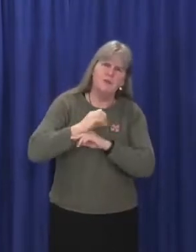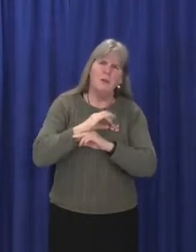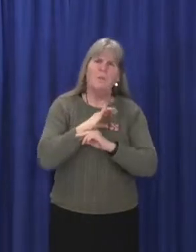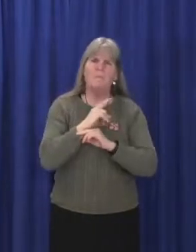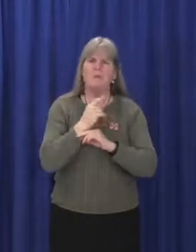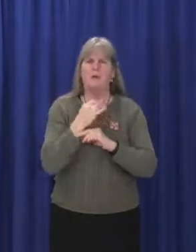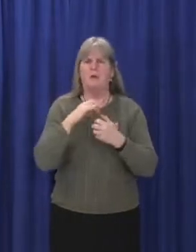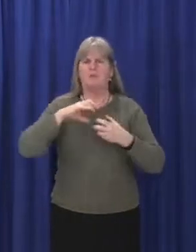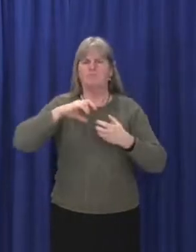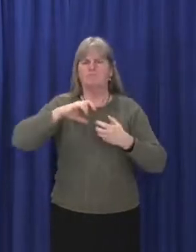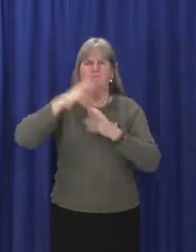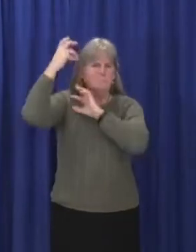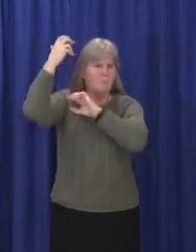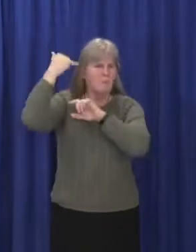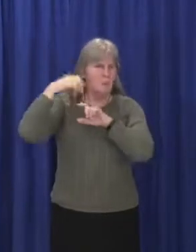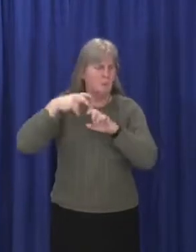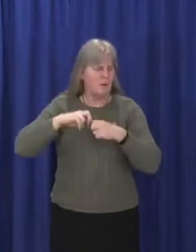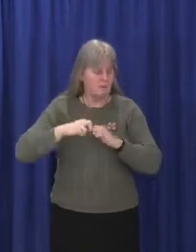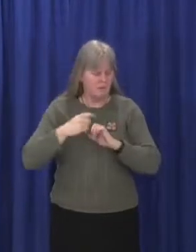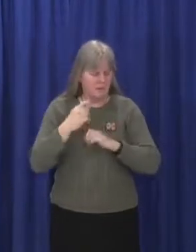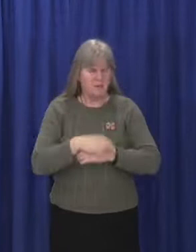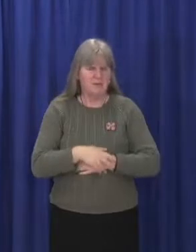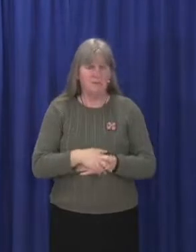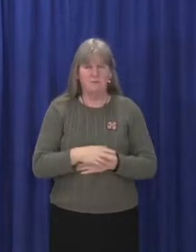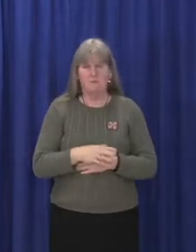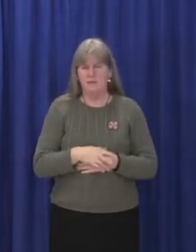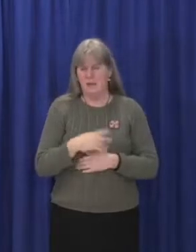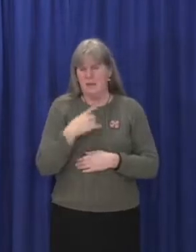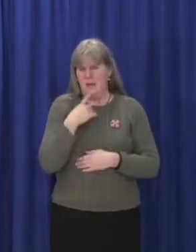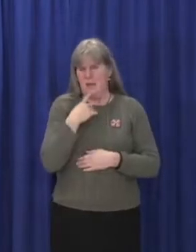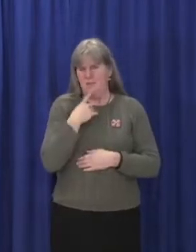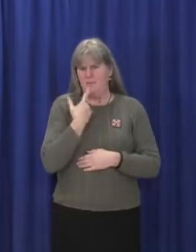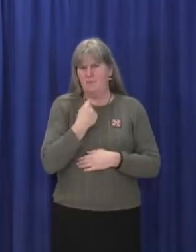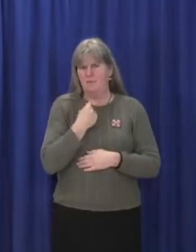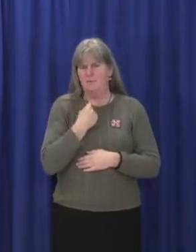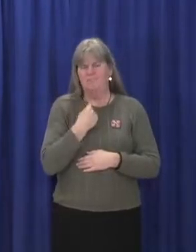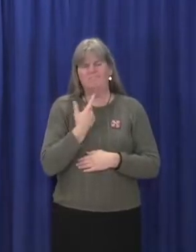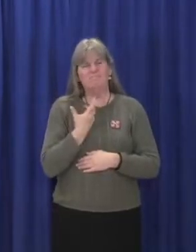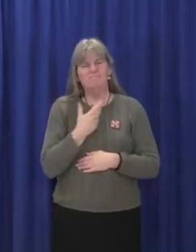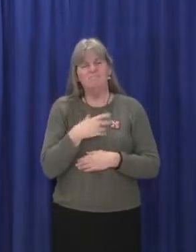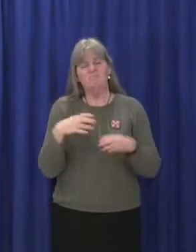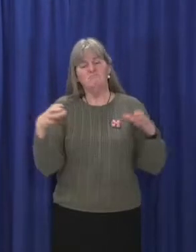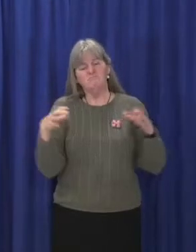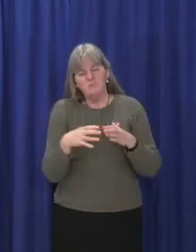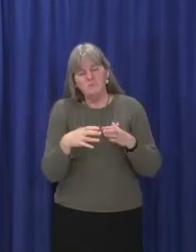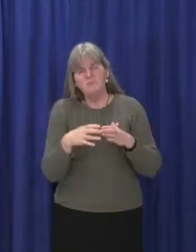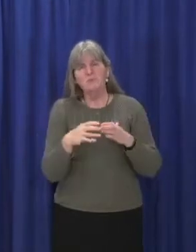What do I miss? I miss being able to come together, and to grieve together,